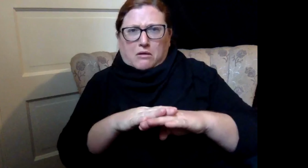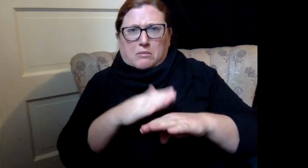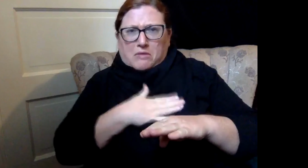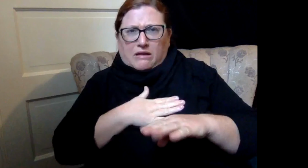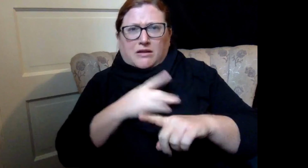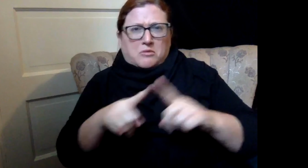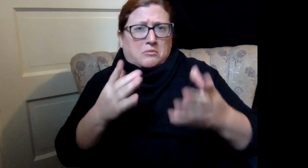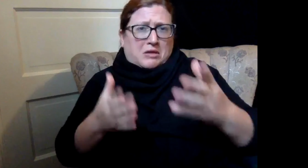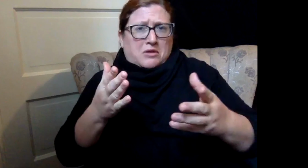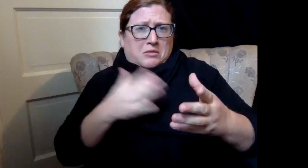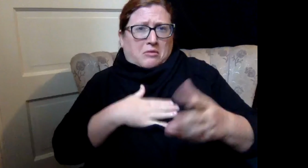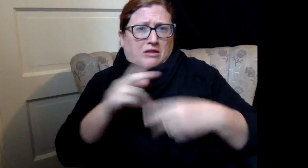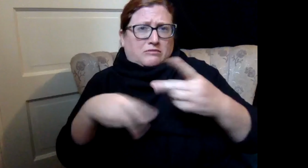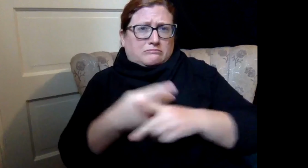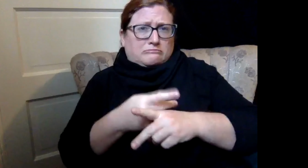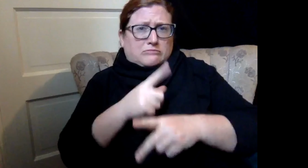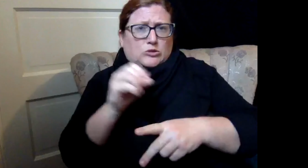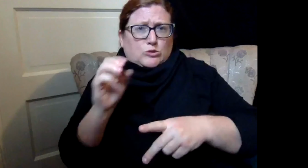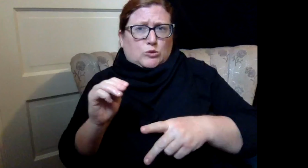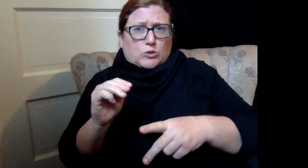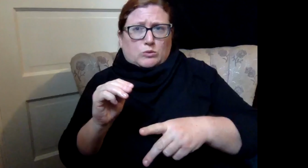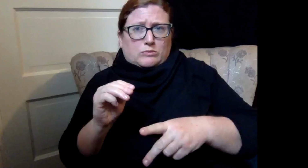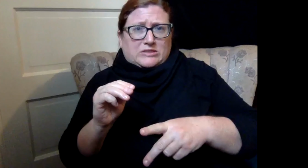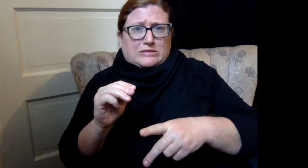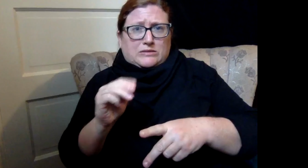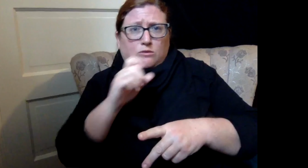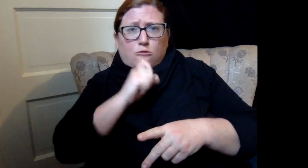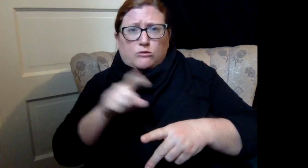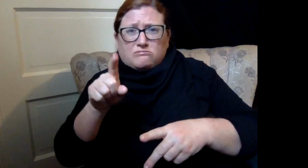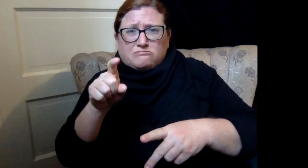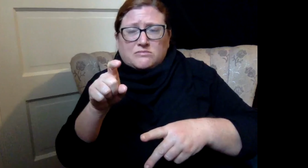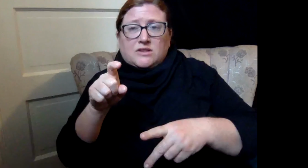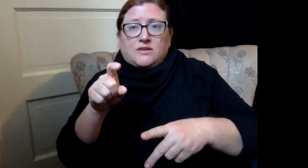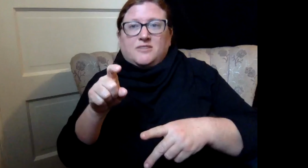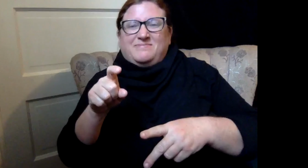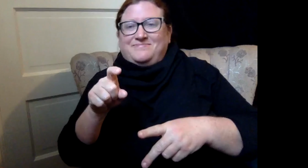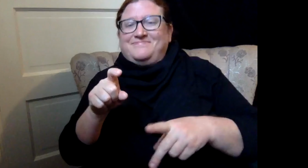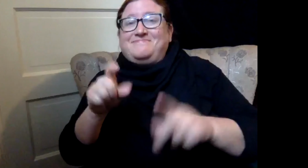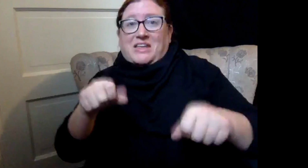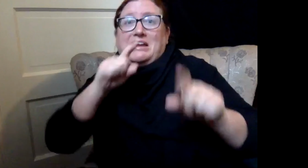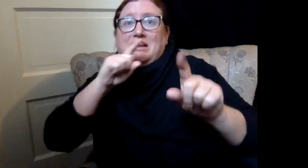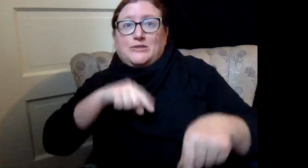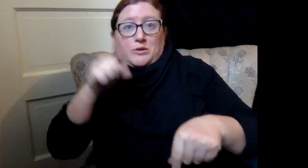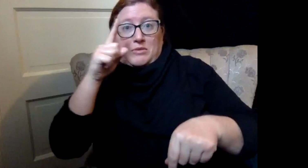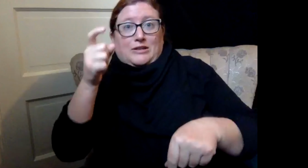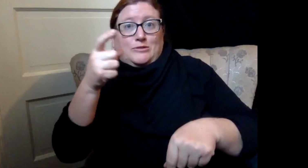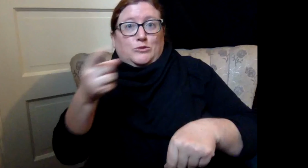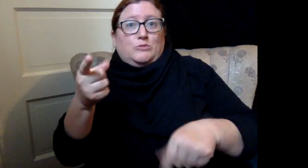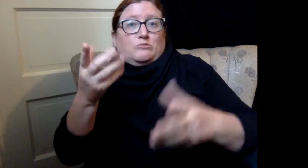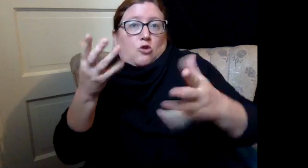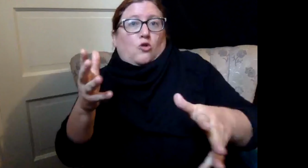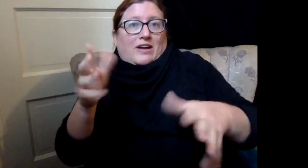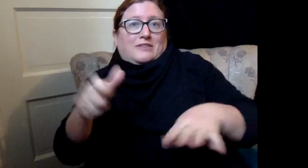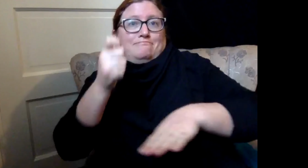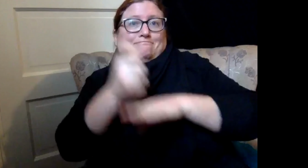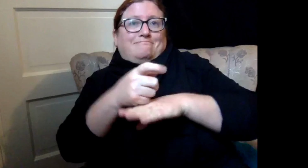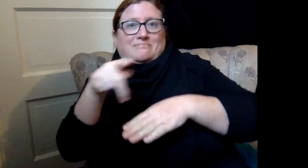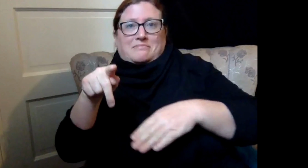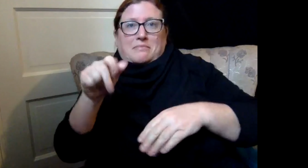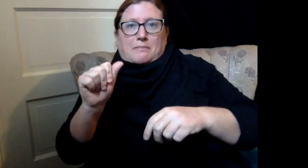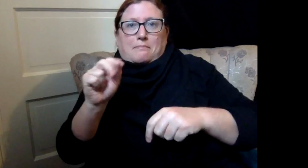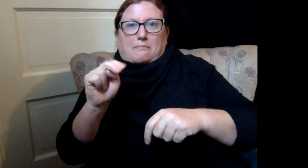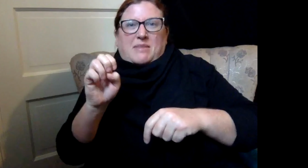But this is Sheila.